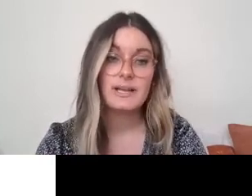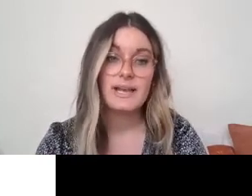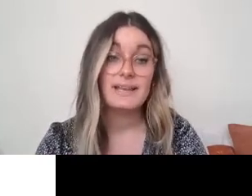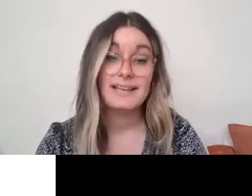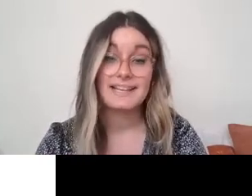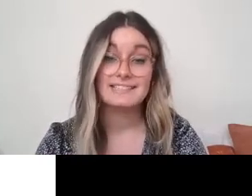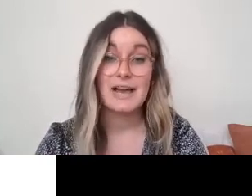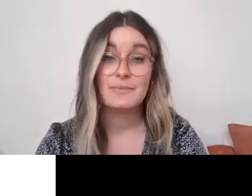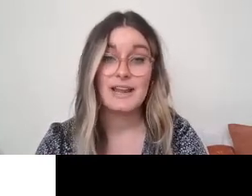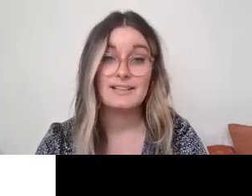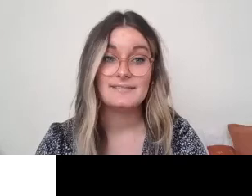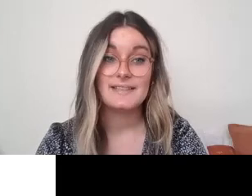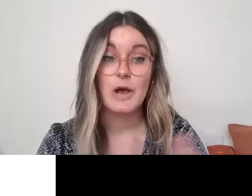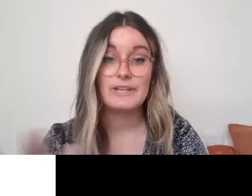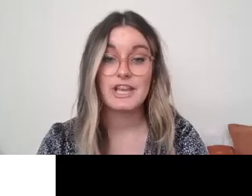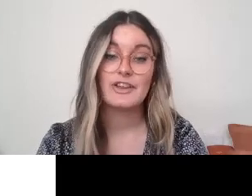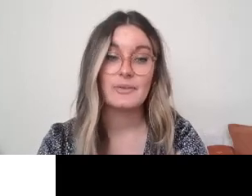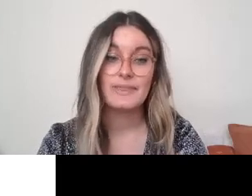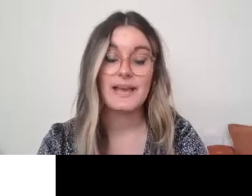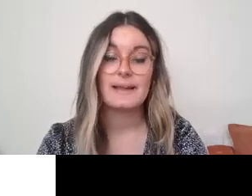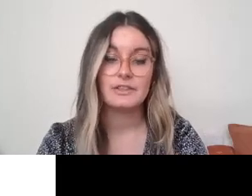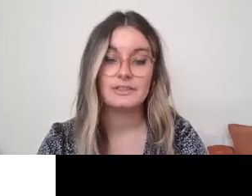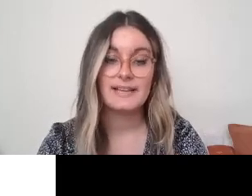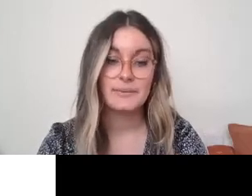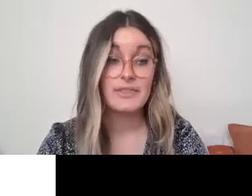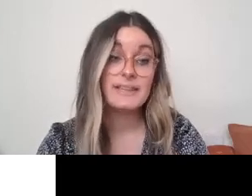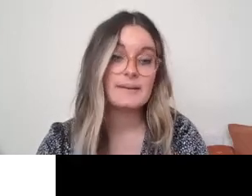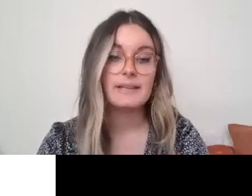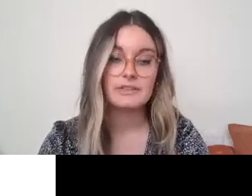We can kind of collaborate and help each other what that might look like, where you think that might look like?